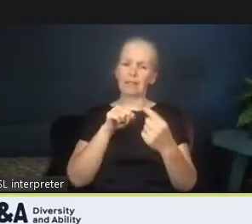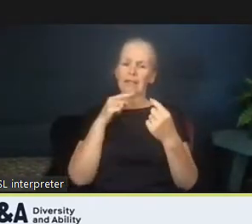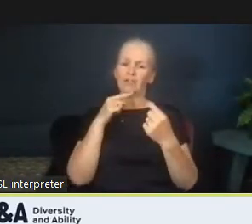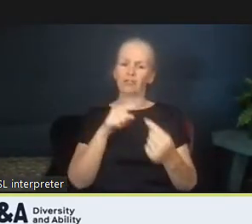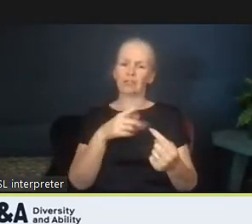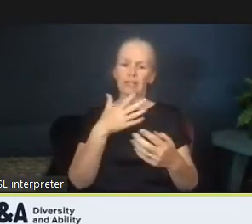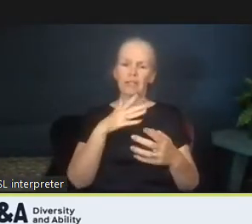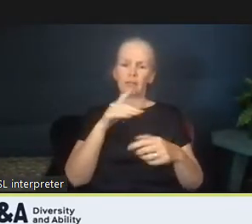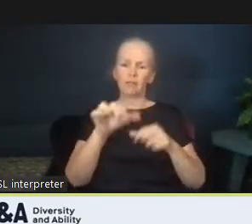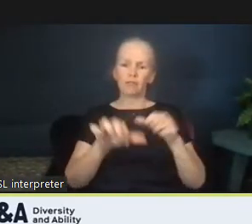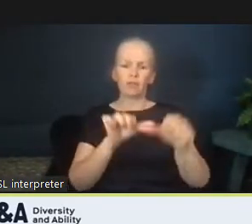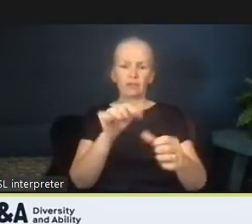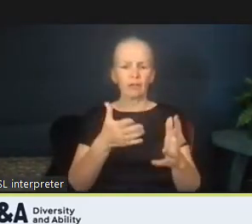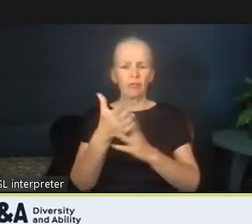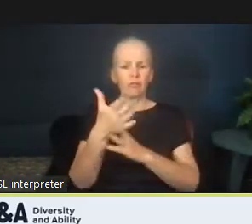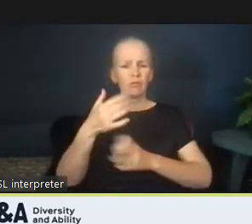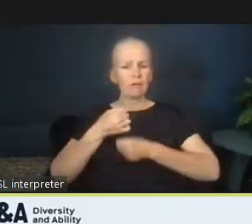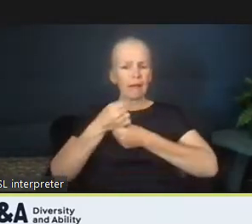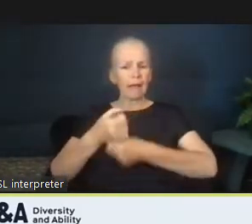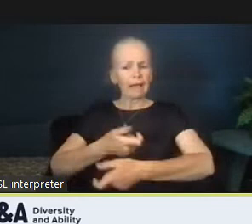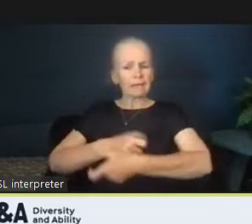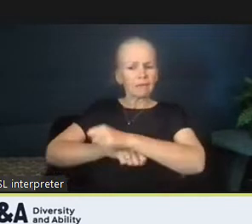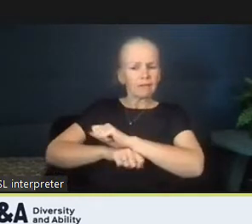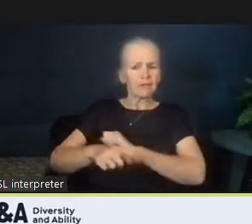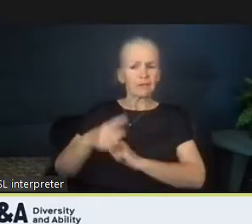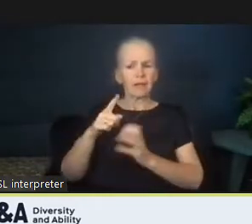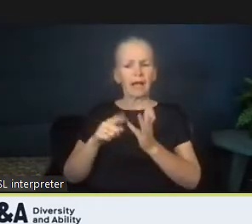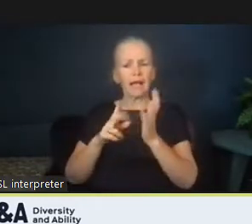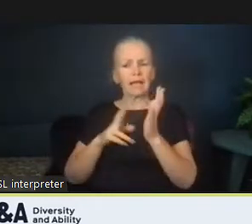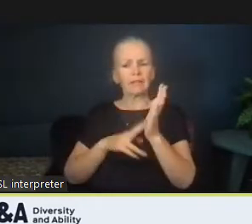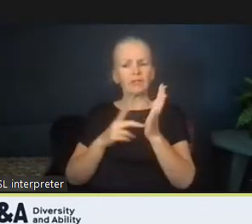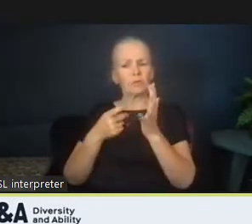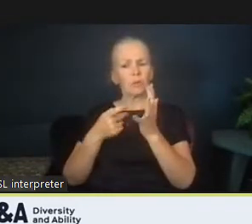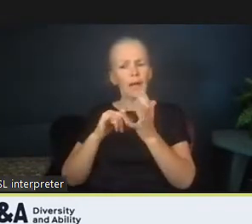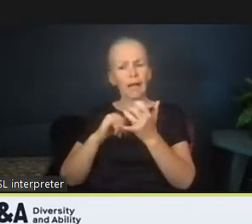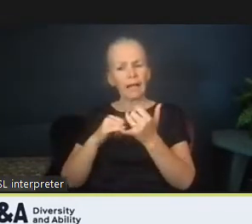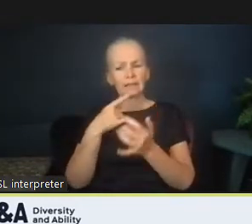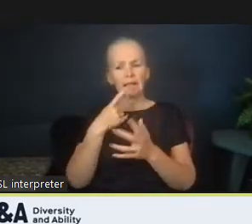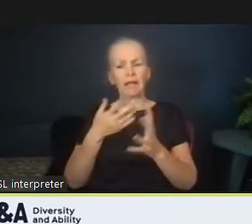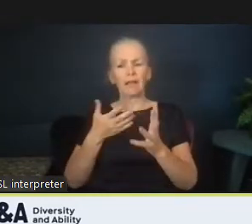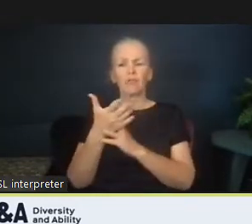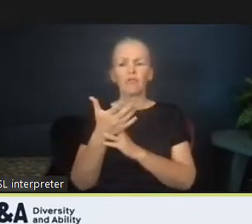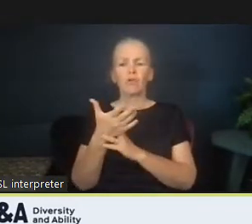it was through their activism at NUS, when I had my role there, and through engaging with policy